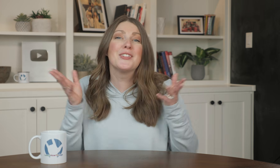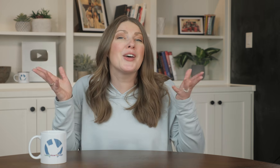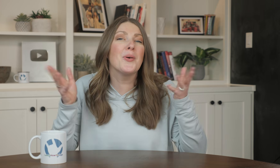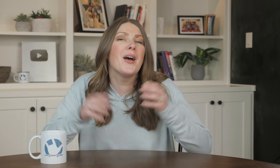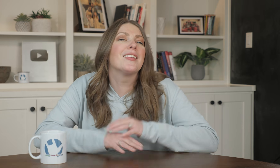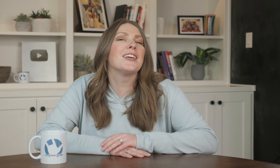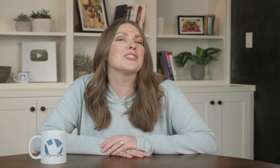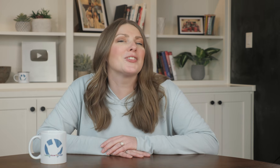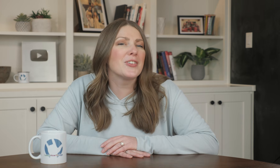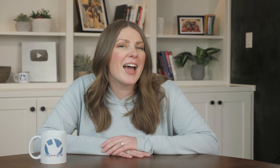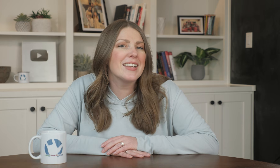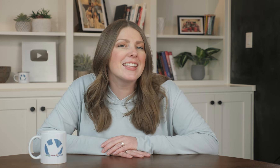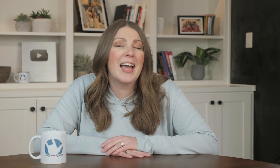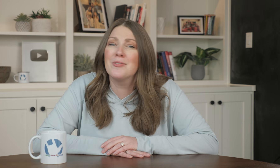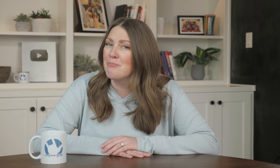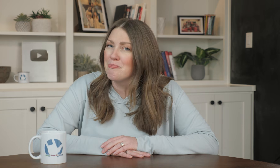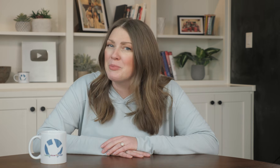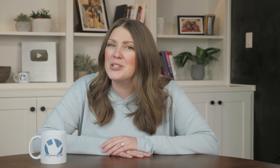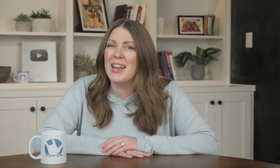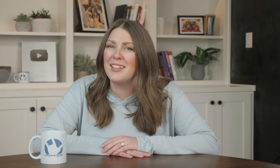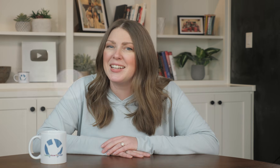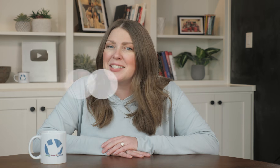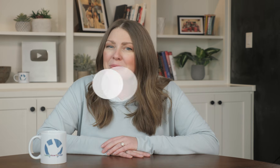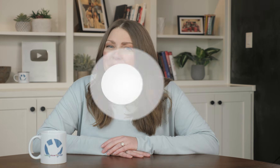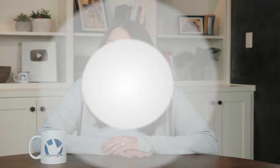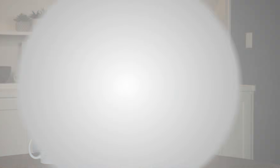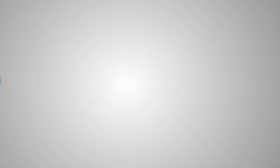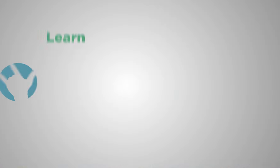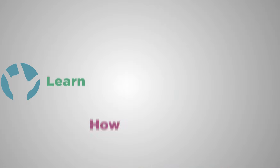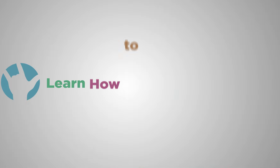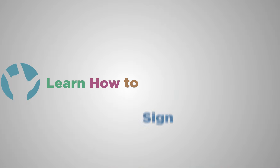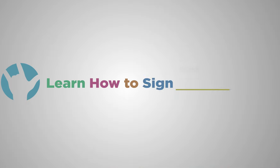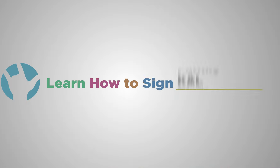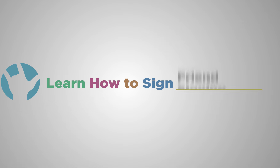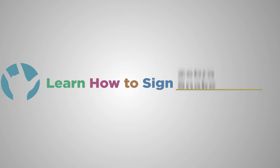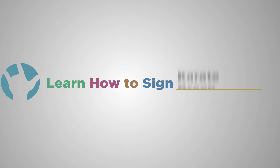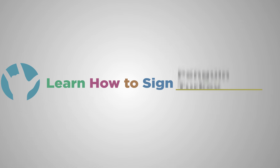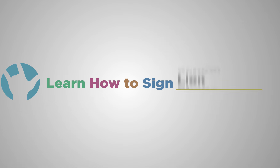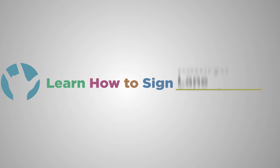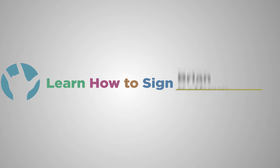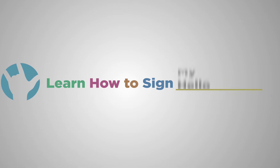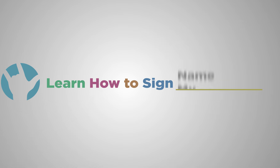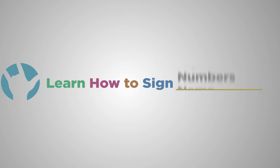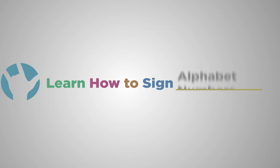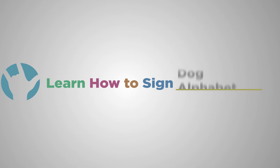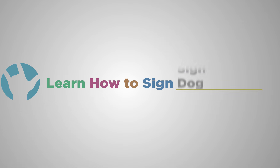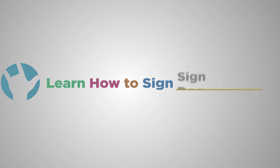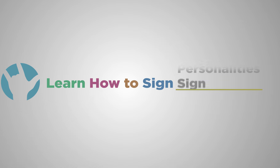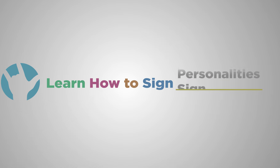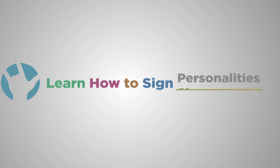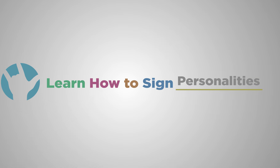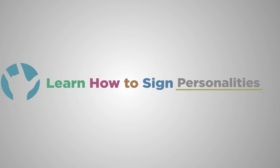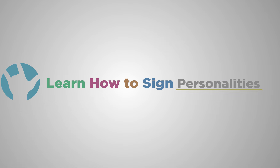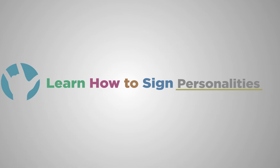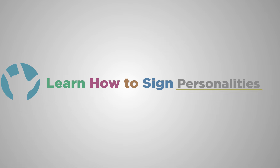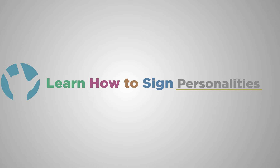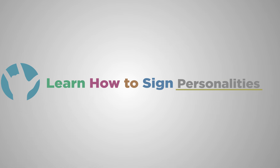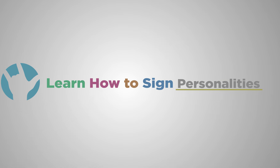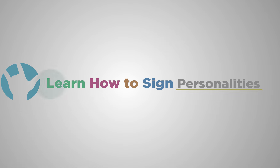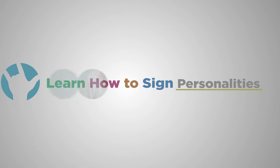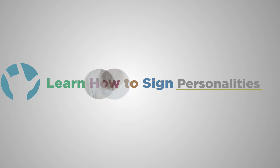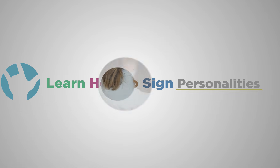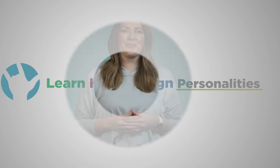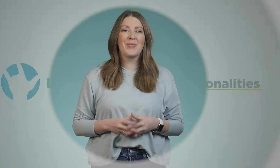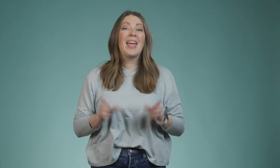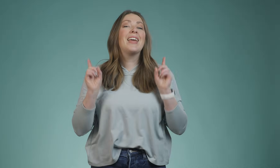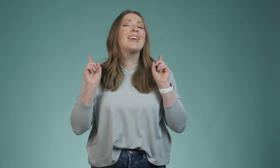So let's learn how to sign personalities.